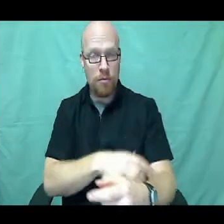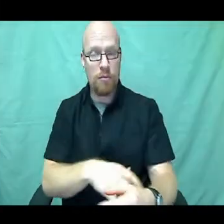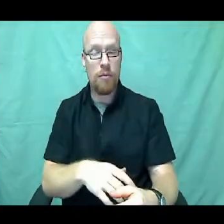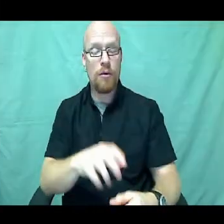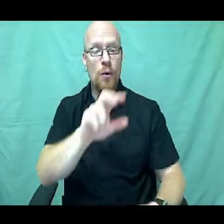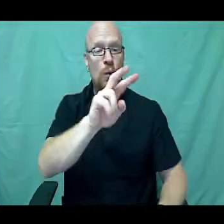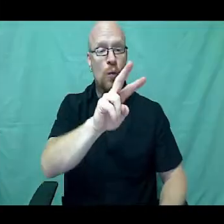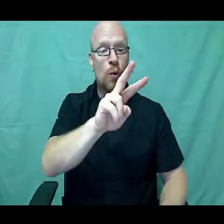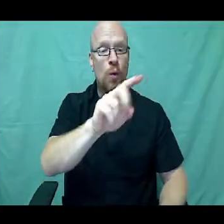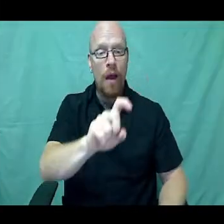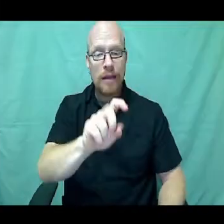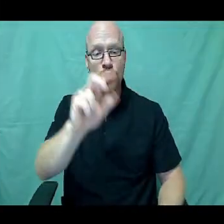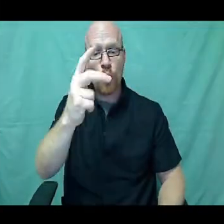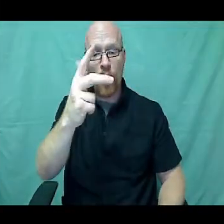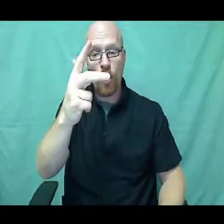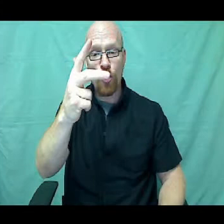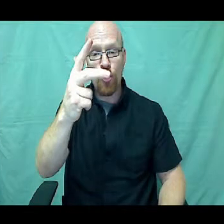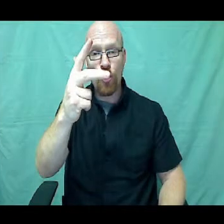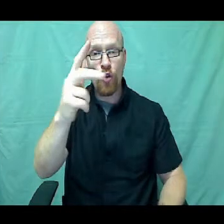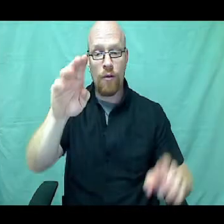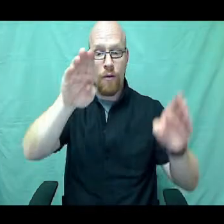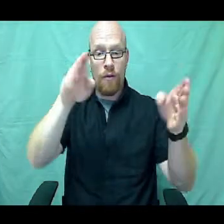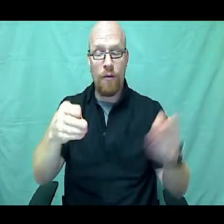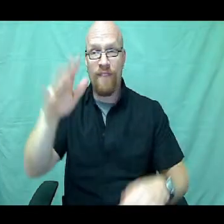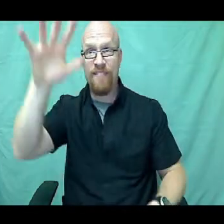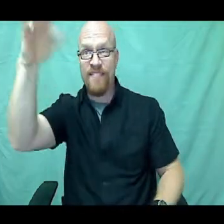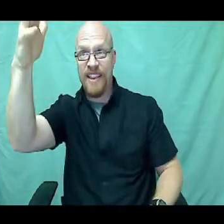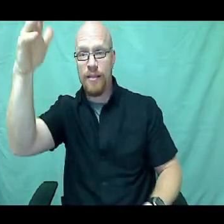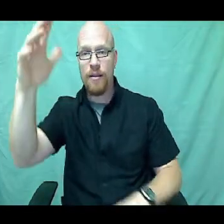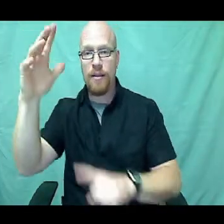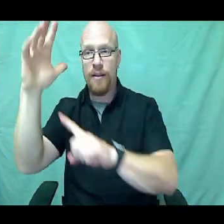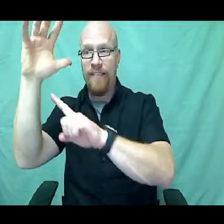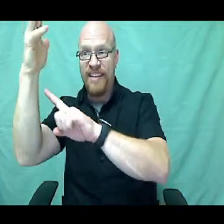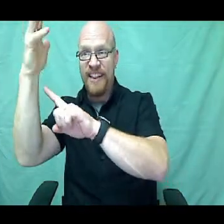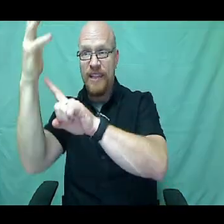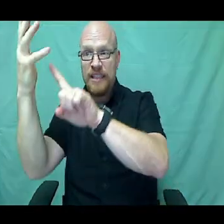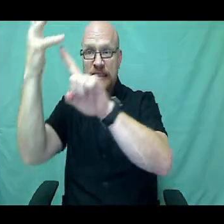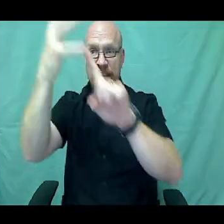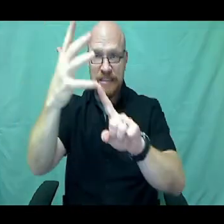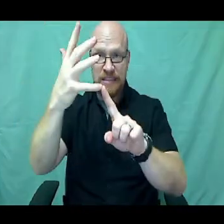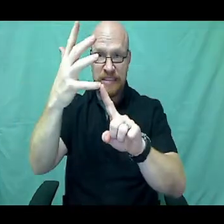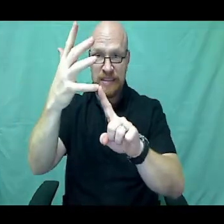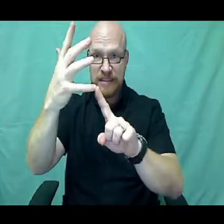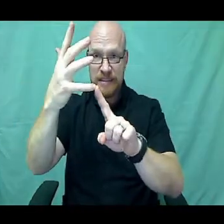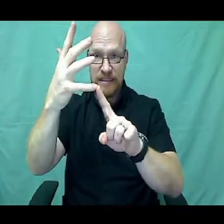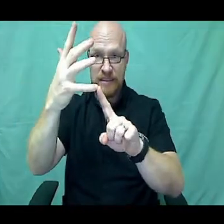We had, it was two x cubed to the fifth power, where we moved the fifth power inside the parentheses,